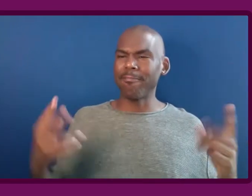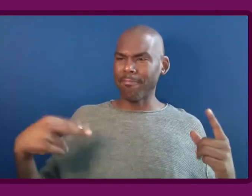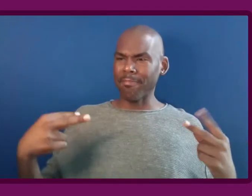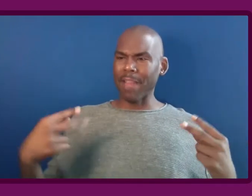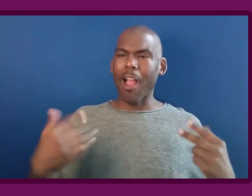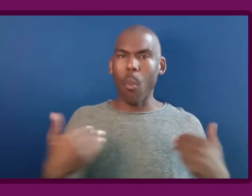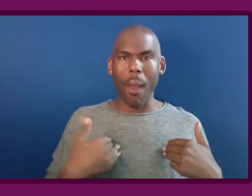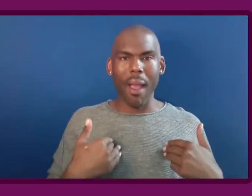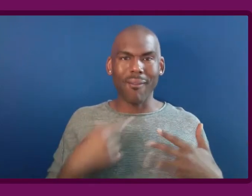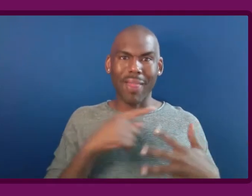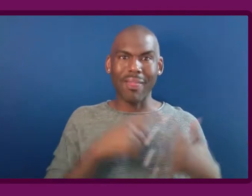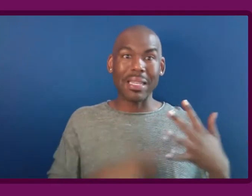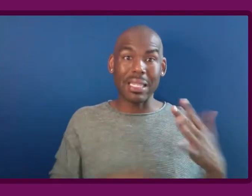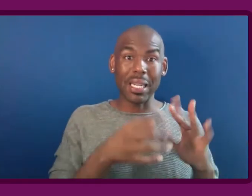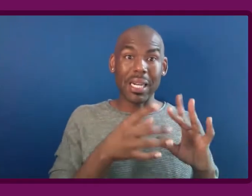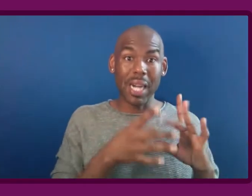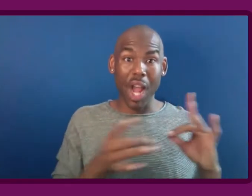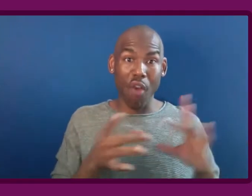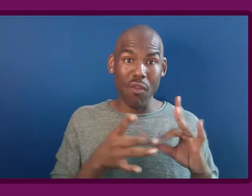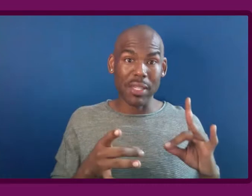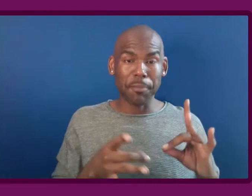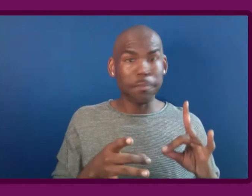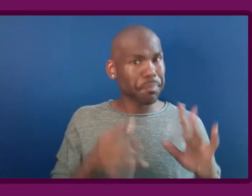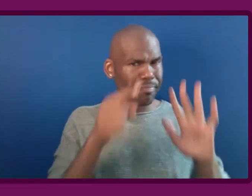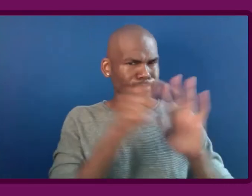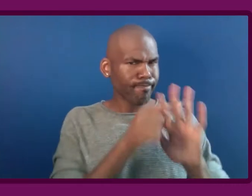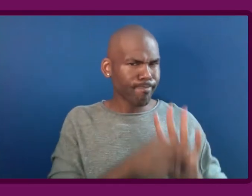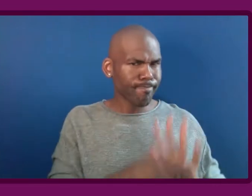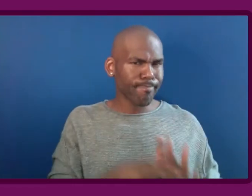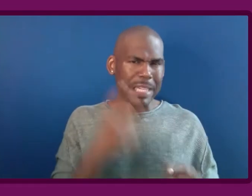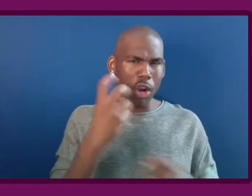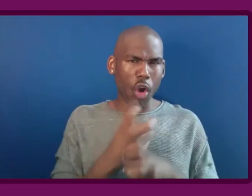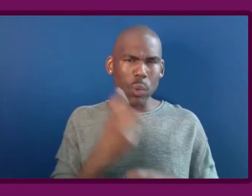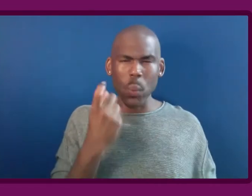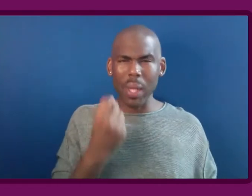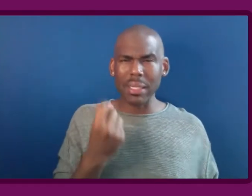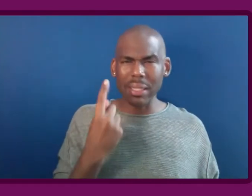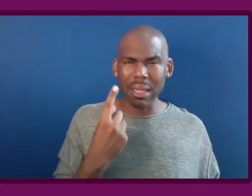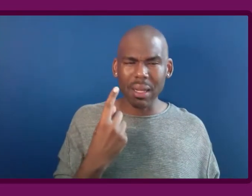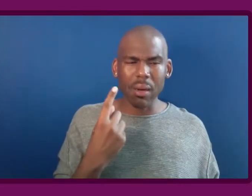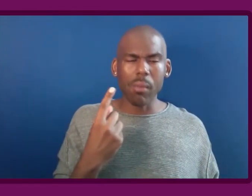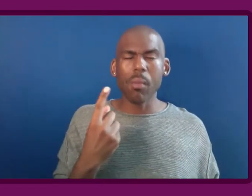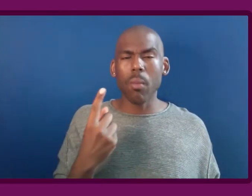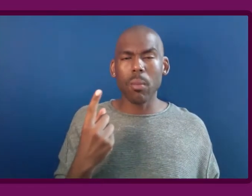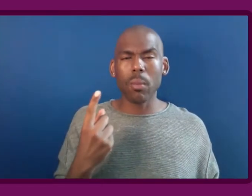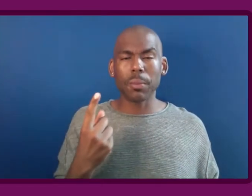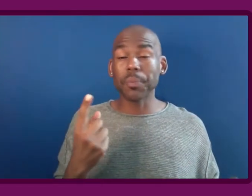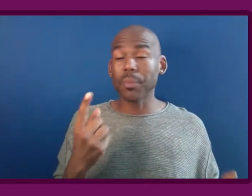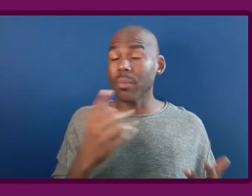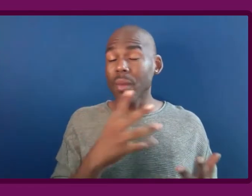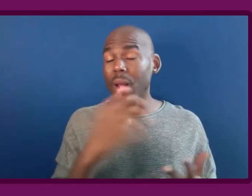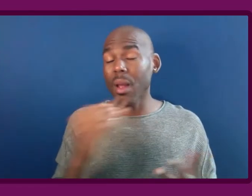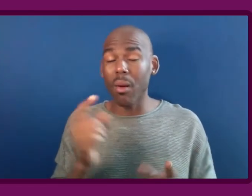Since we have those narratives, it's really hard to understand that ... We have those narratives,